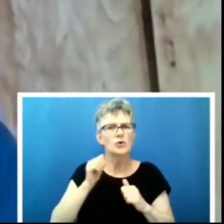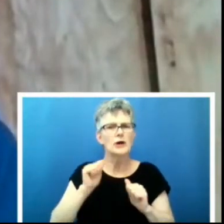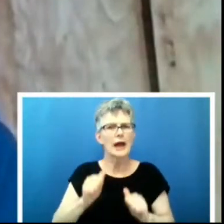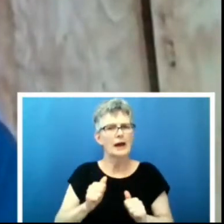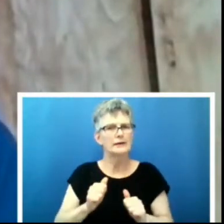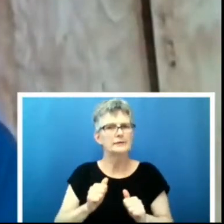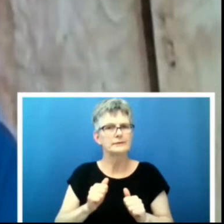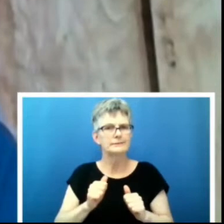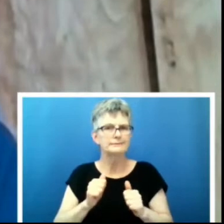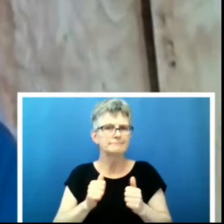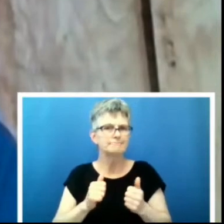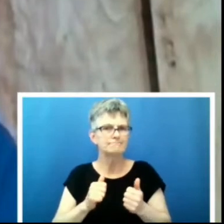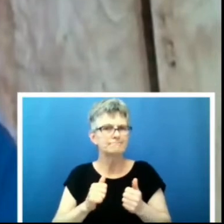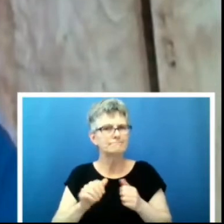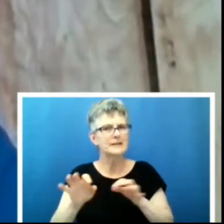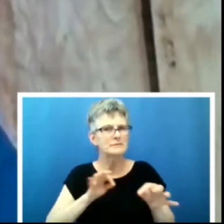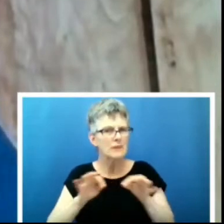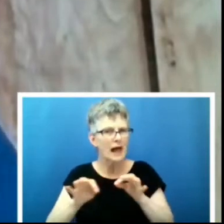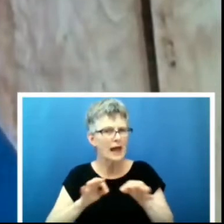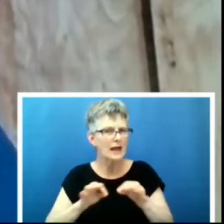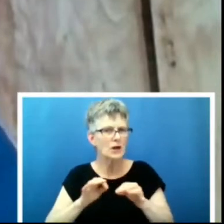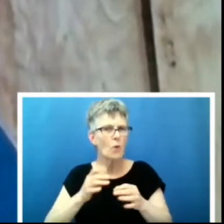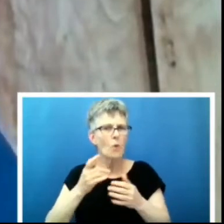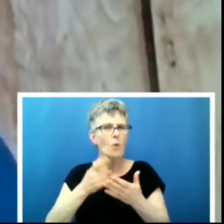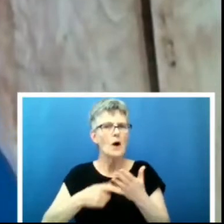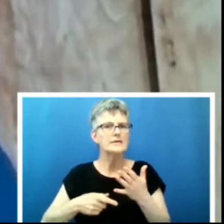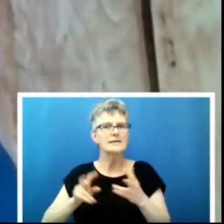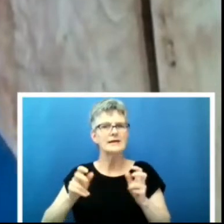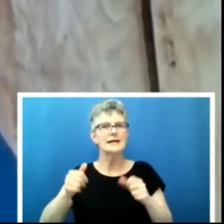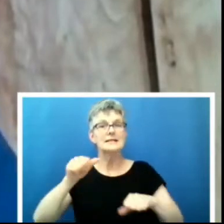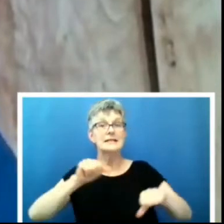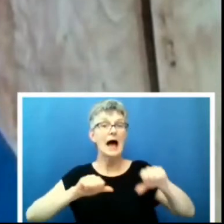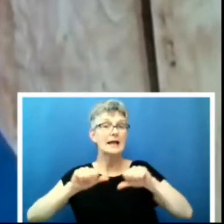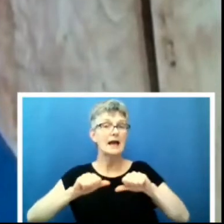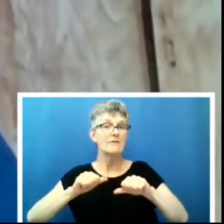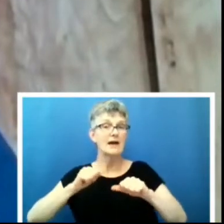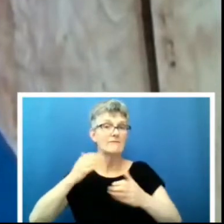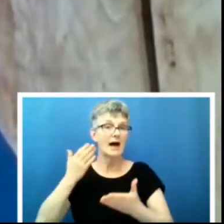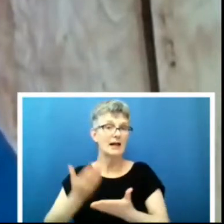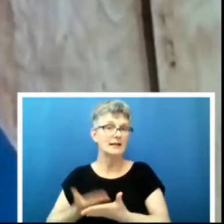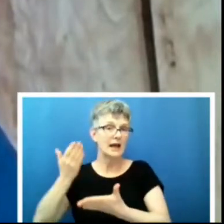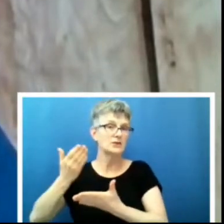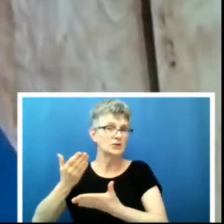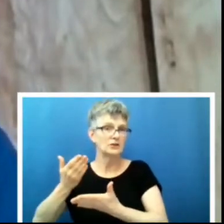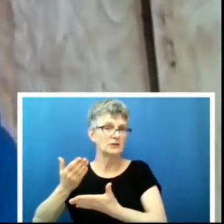and what, for lack of a better term, sort of feels right or feels like a good approach?